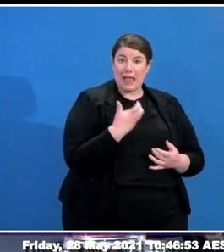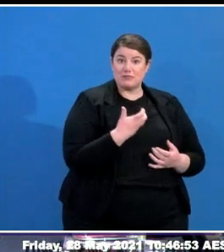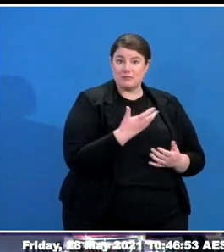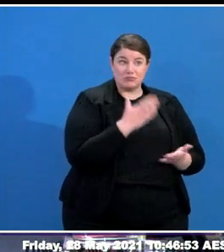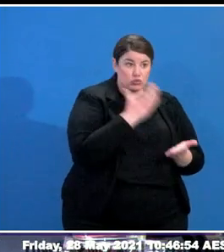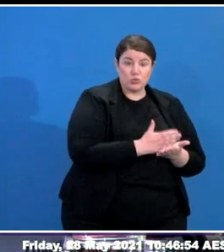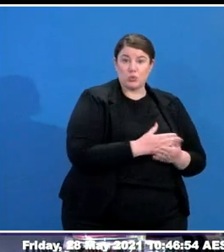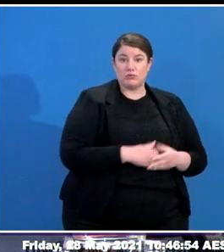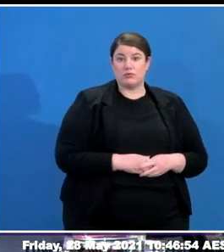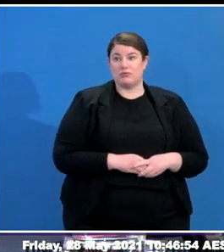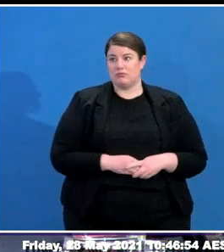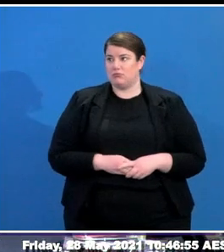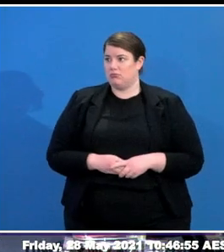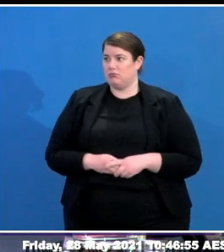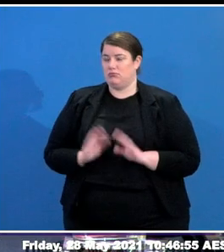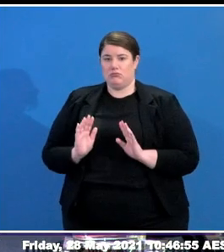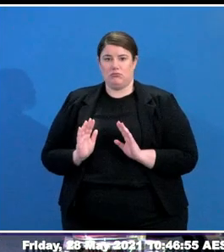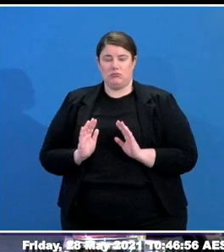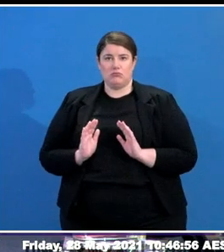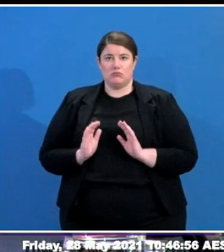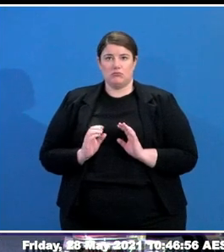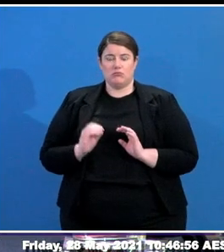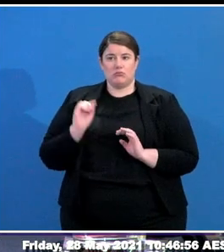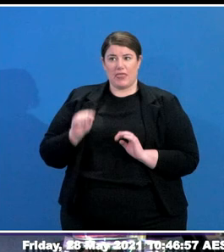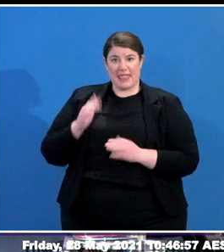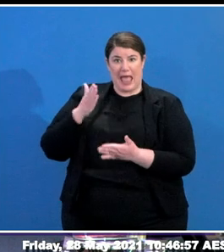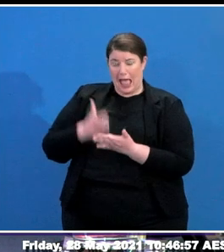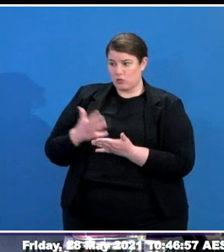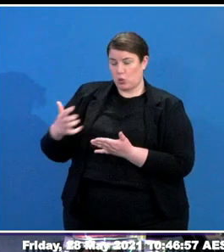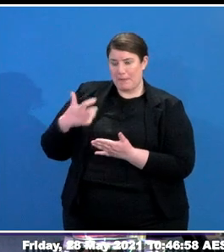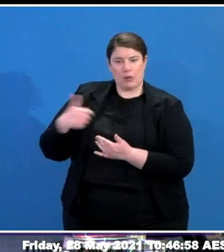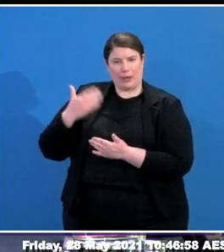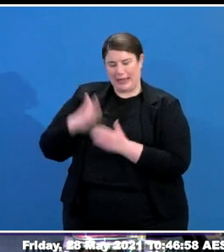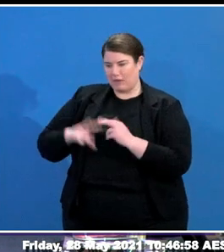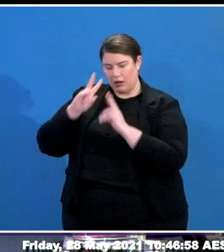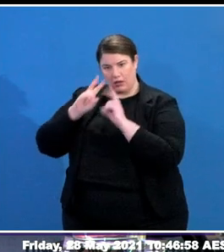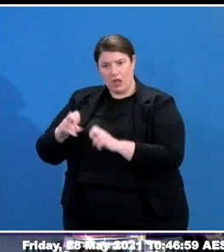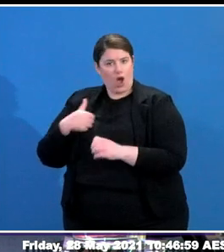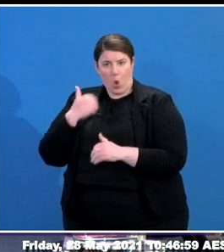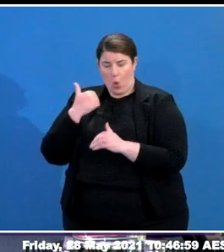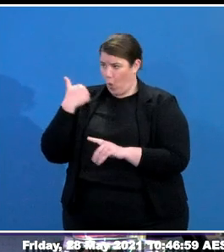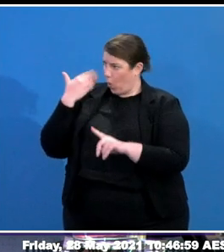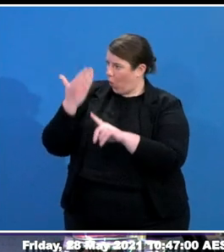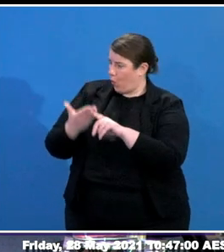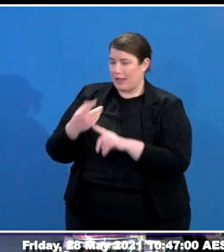It wasn't a matter to do with the actual complaints. I always said that all the way along.